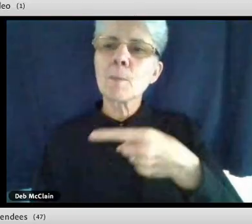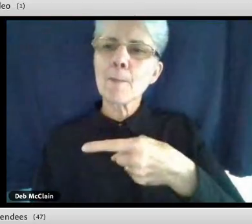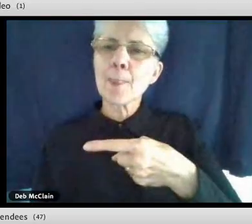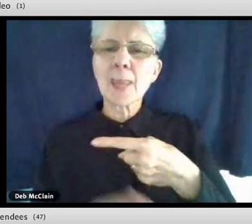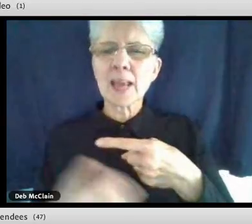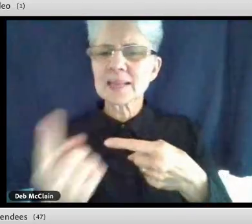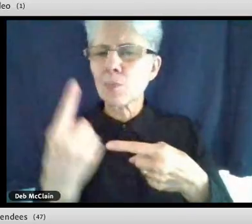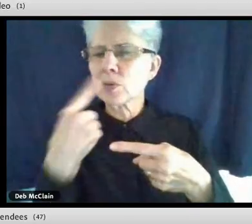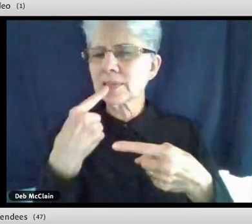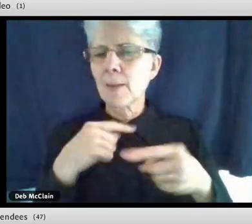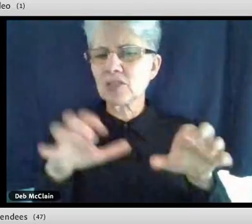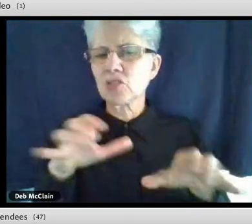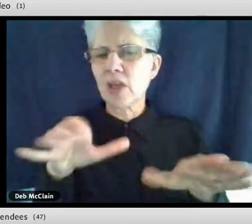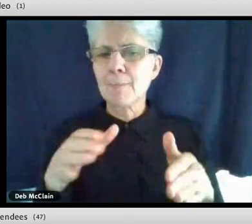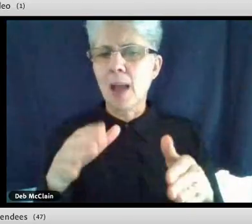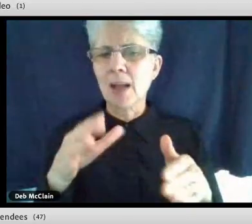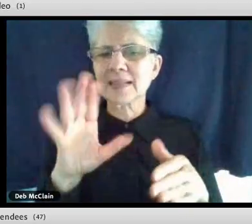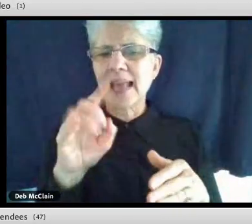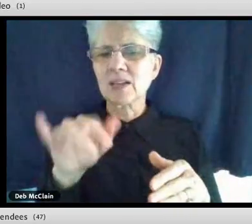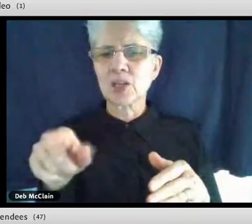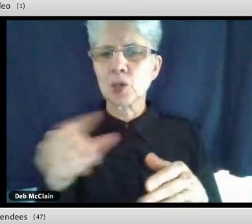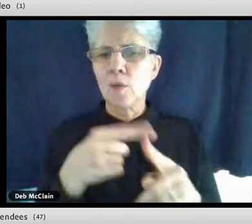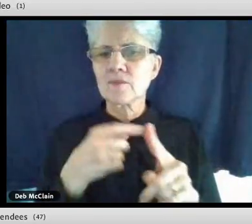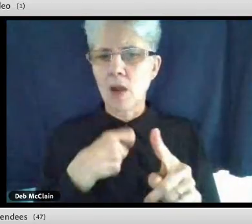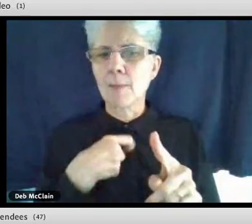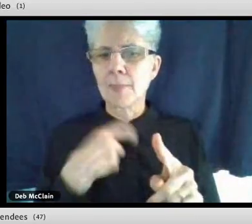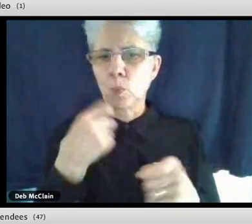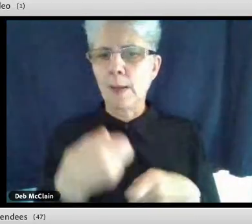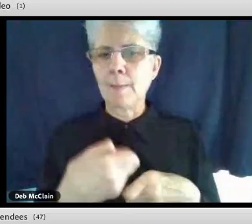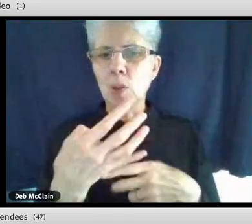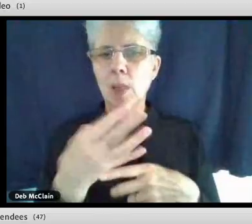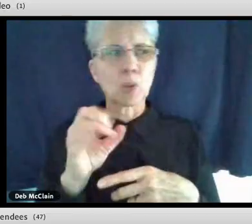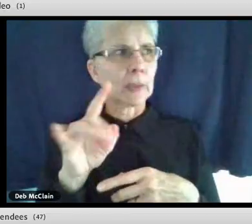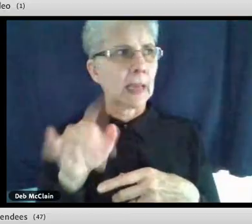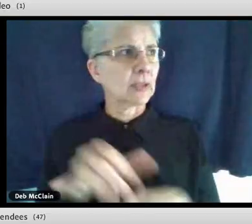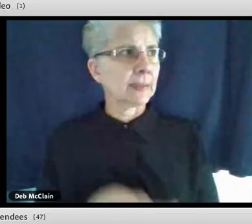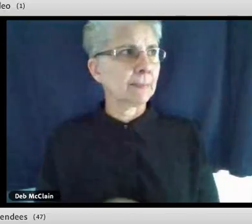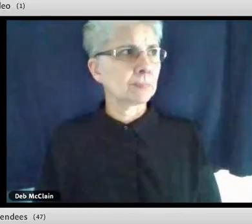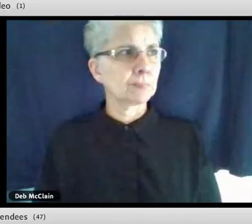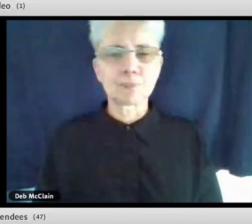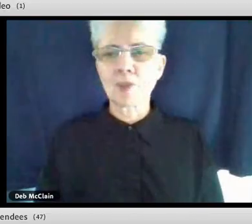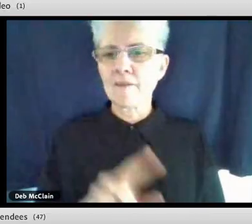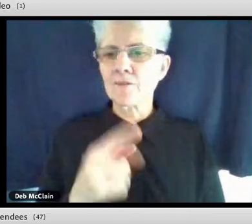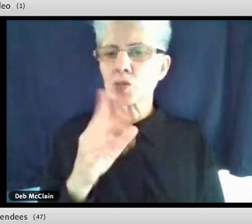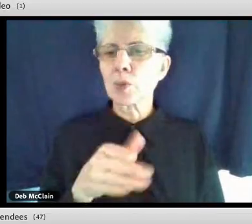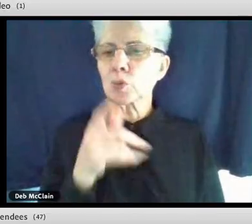So somebody tell me in the chat box what county you're from, and we will look at your county.